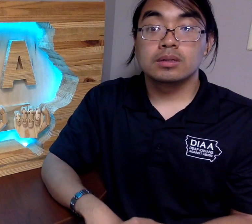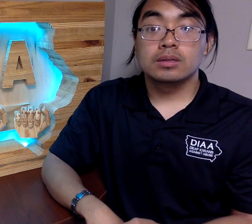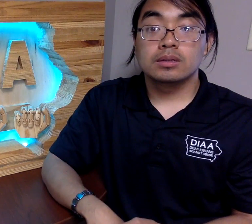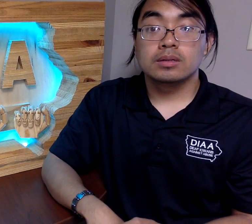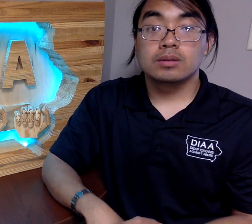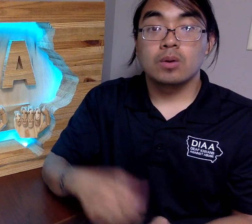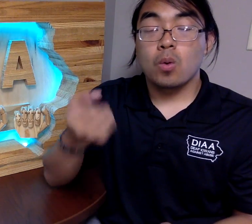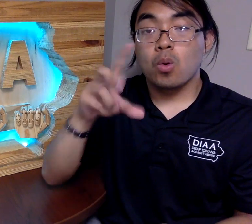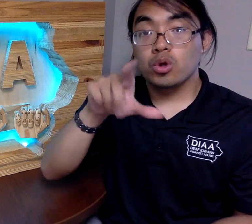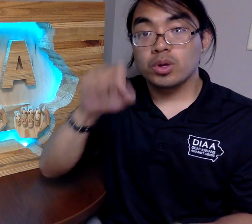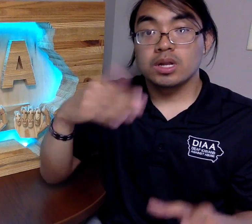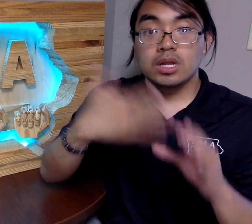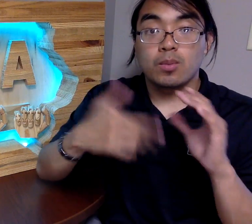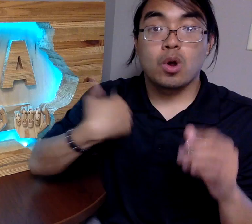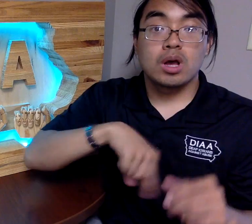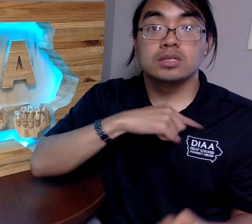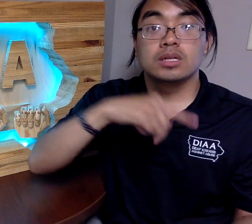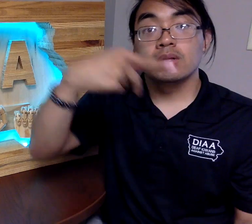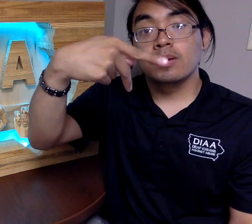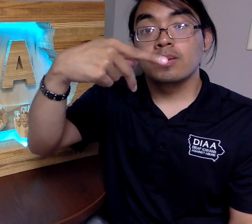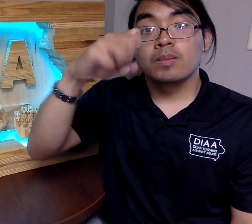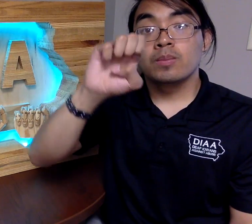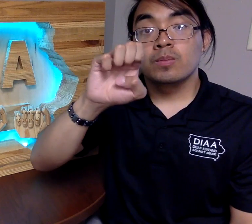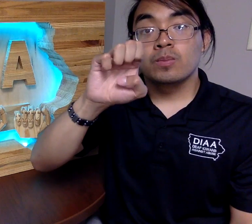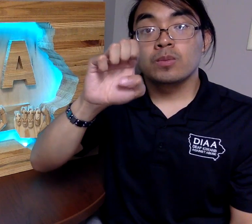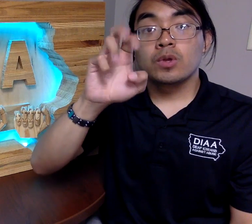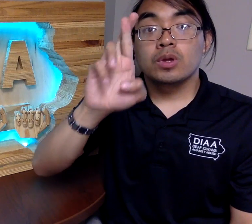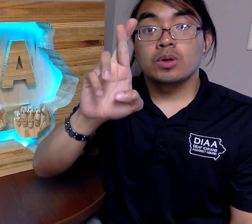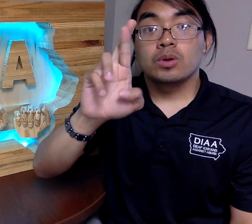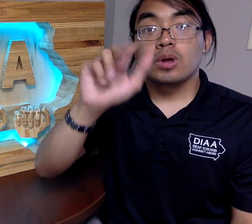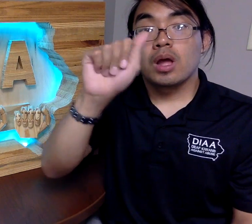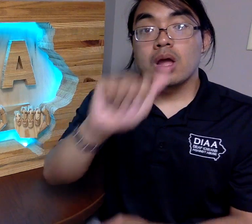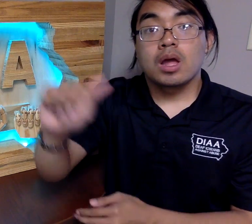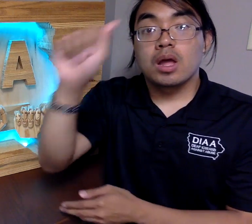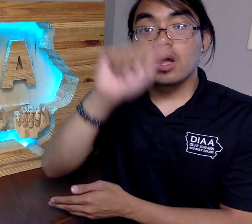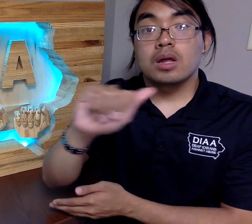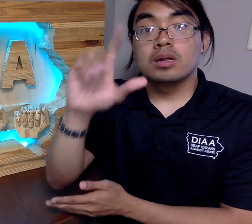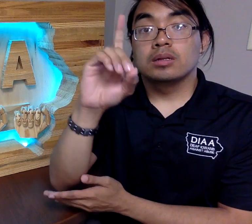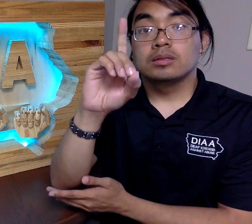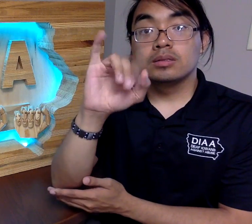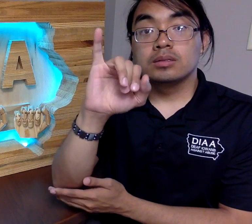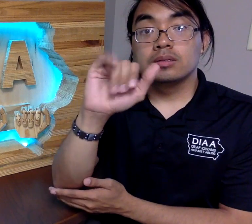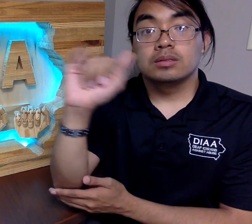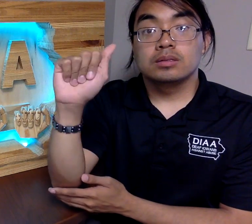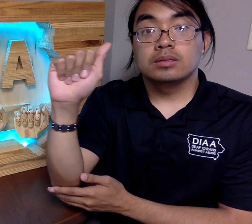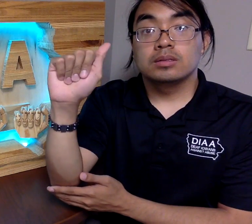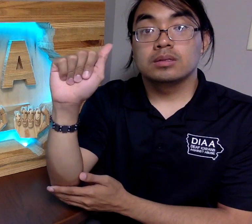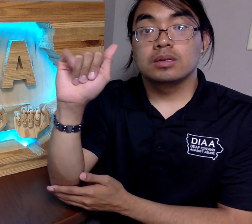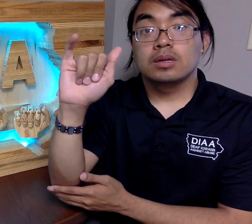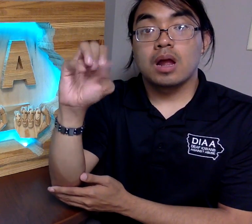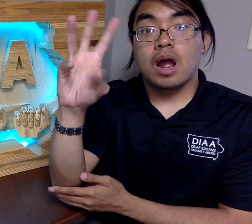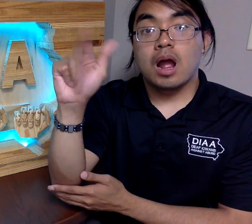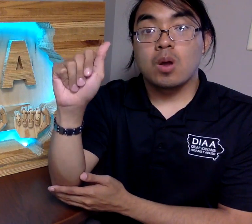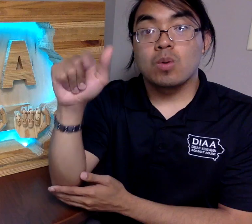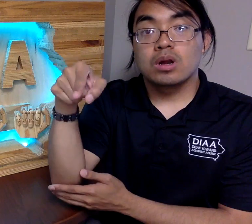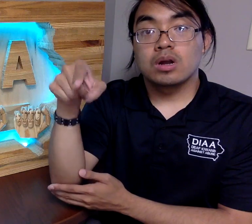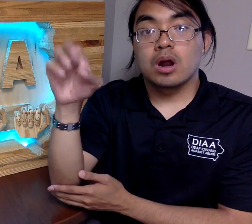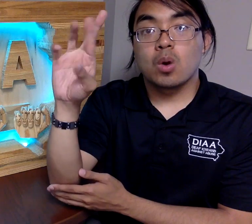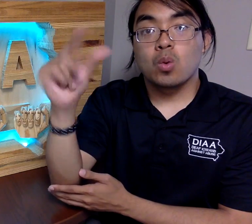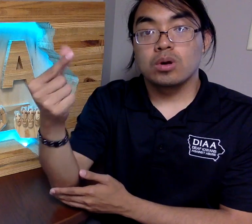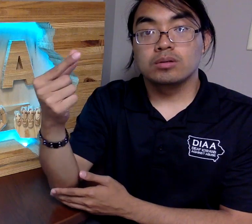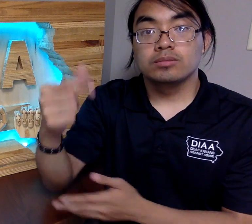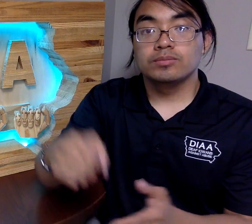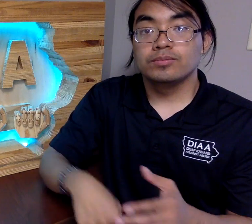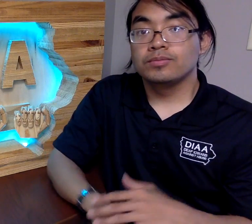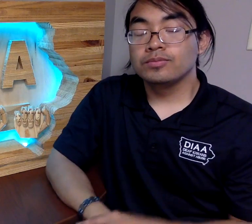or you can email us at Peer@DIAAIowa.org